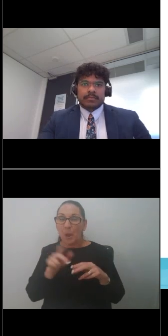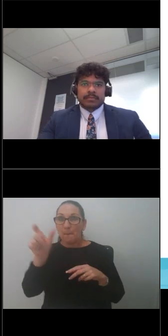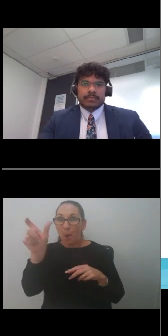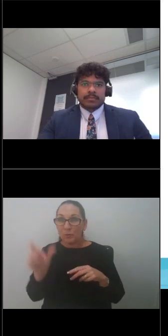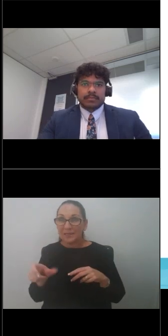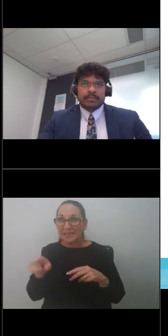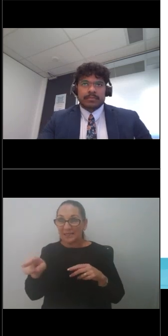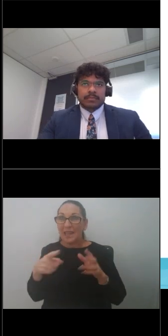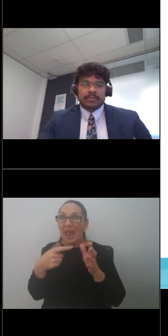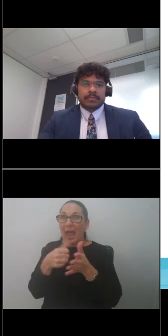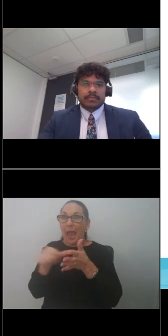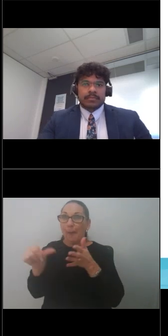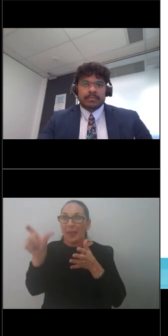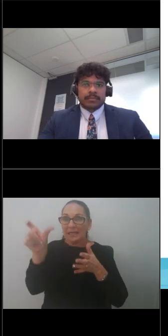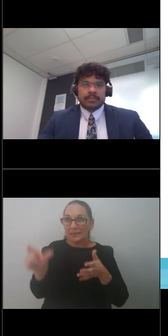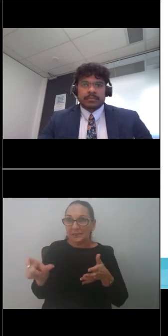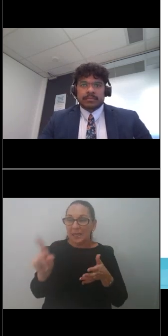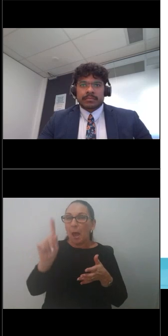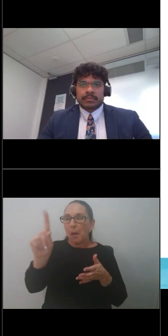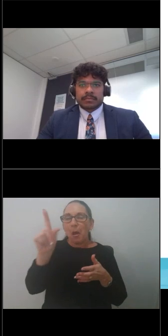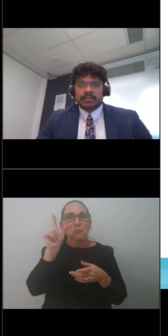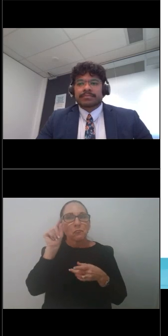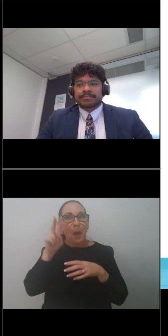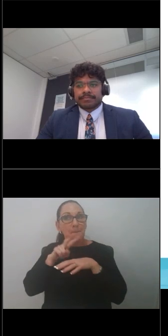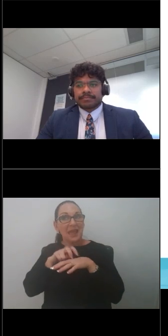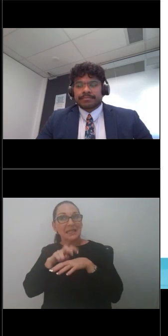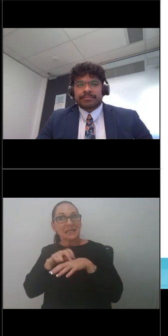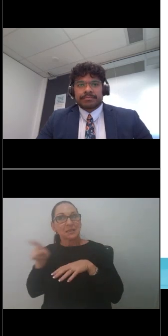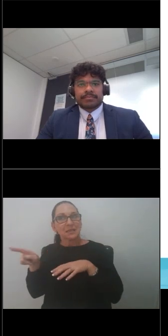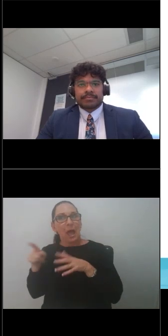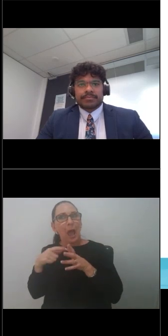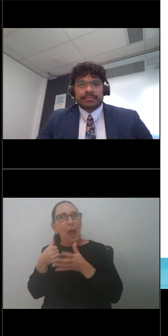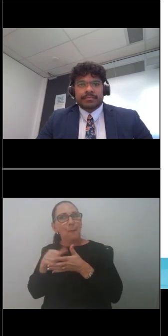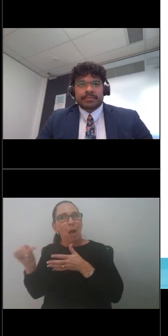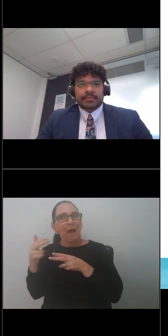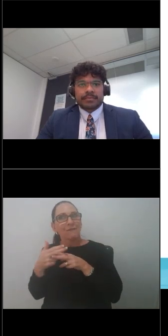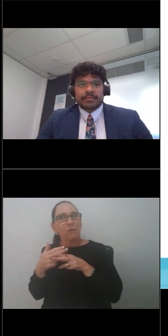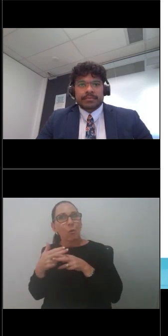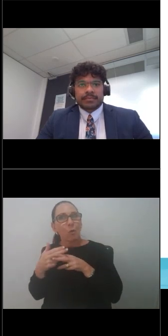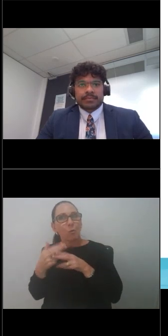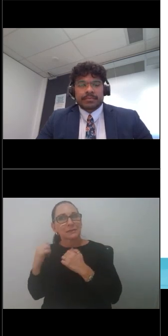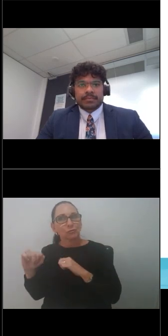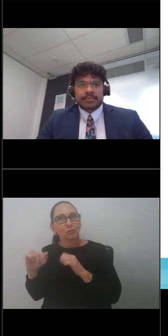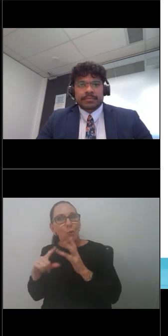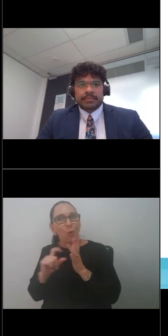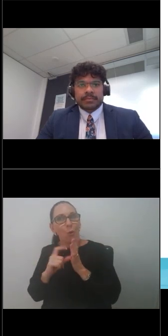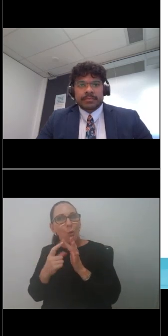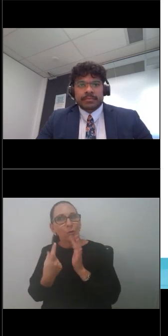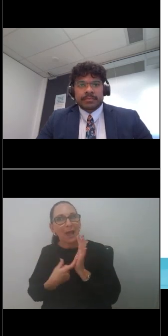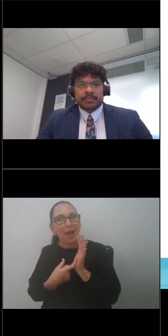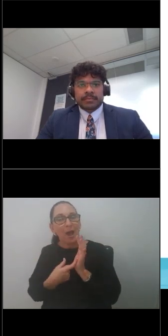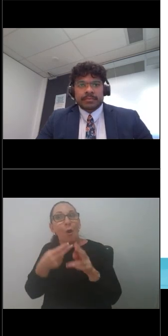the police are applying for the protection order on behalf of the applicant or the agreed is that